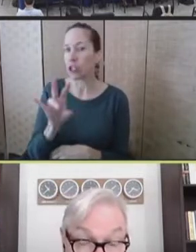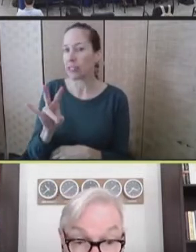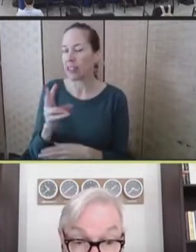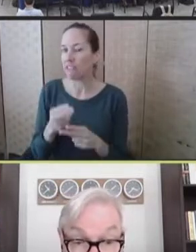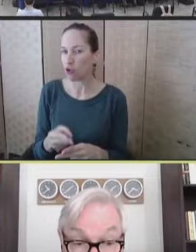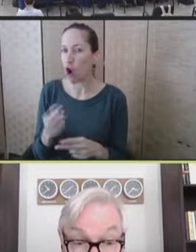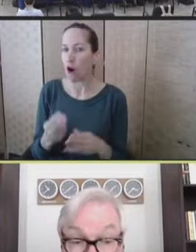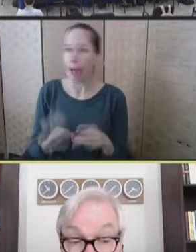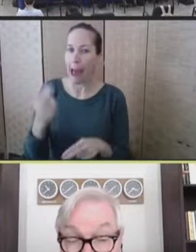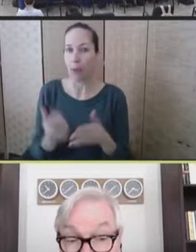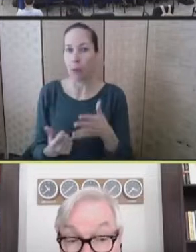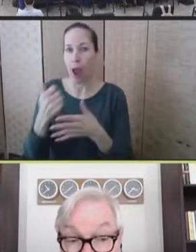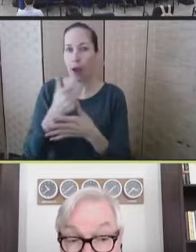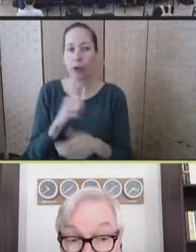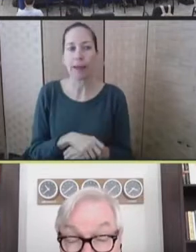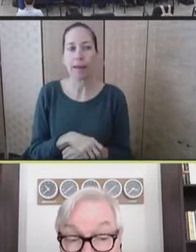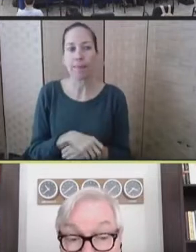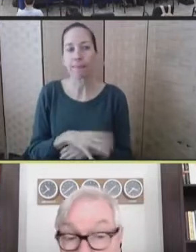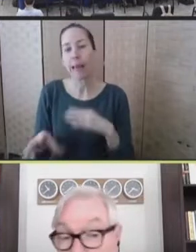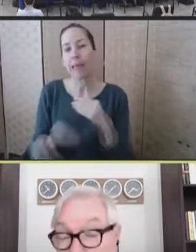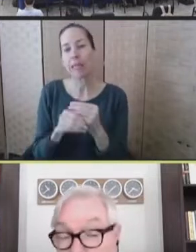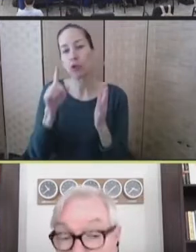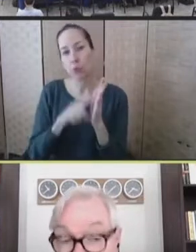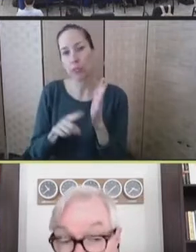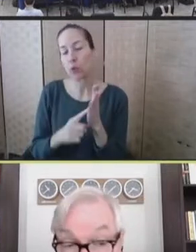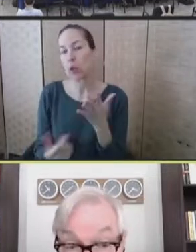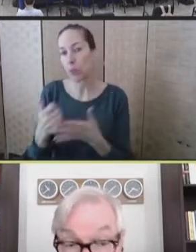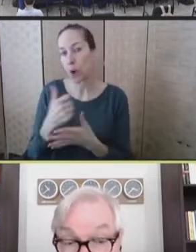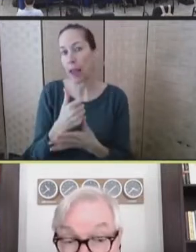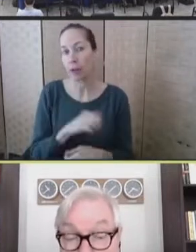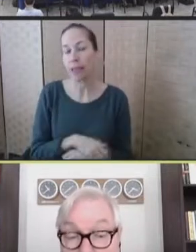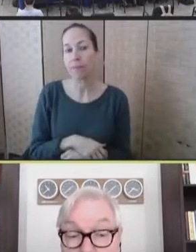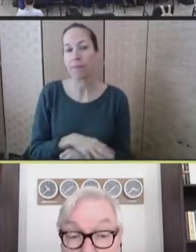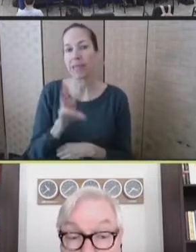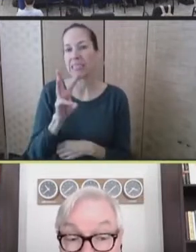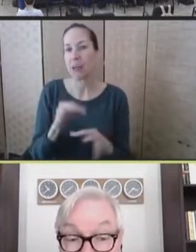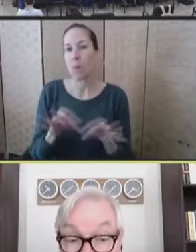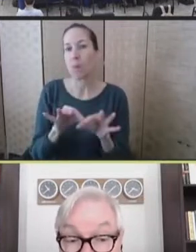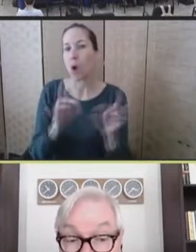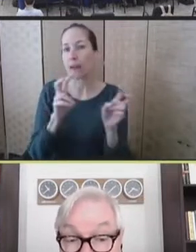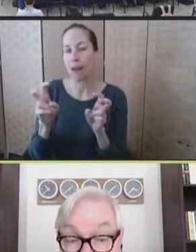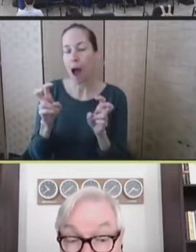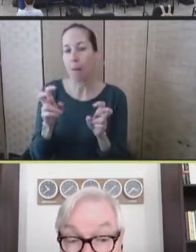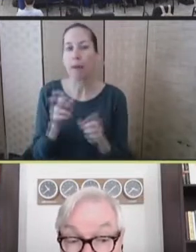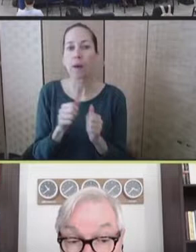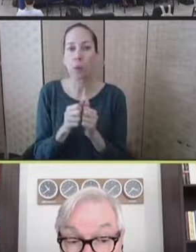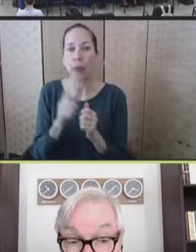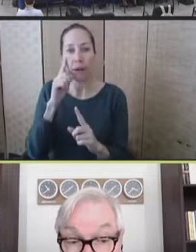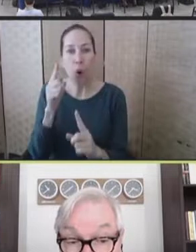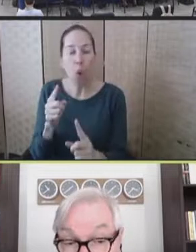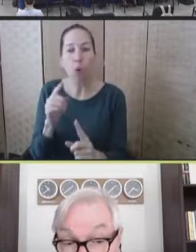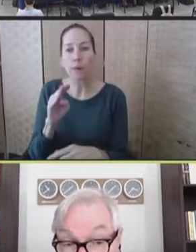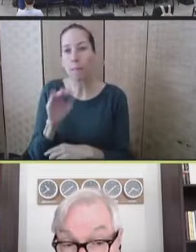additional research priorities. There are six key topic areas with goals and milestones for each.